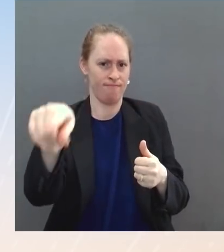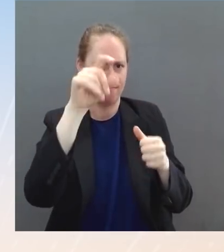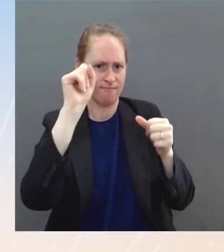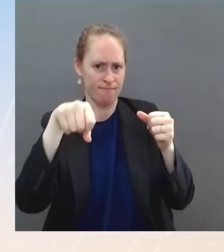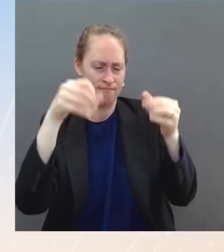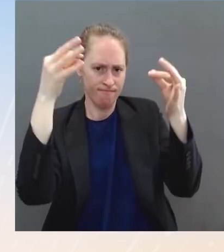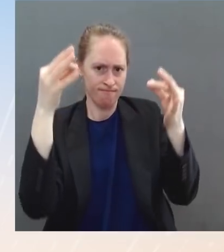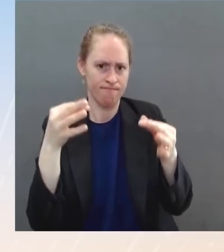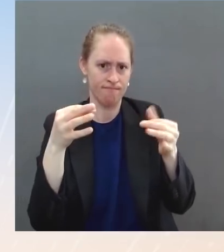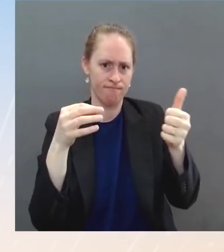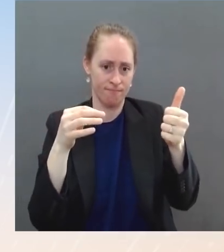Thanks so much, everyone.